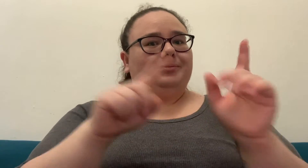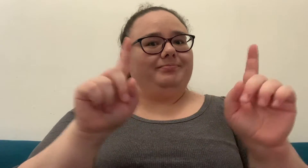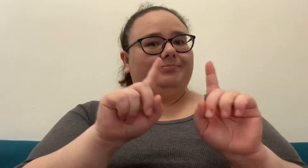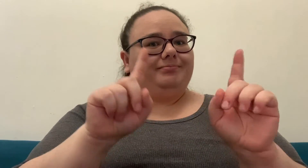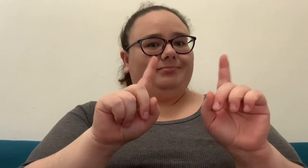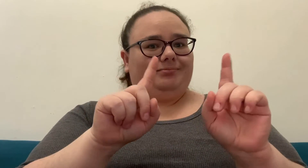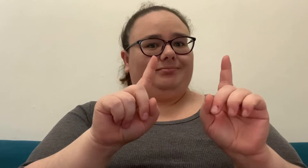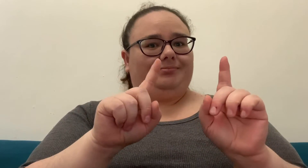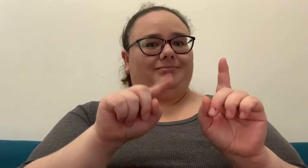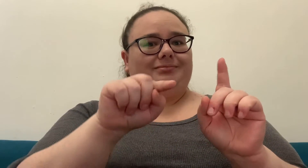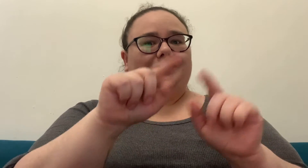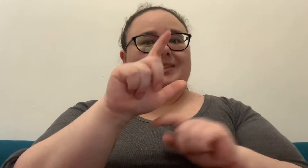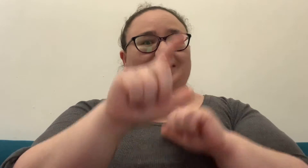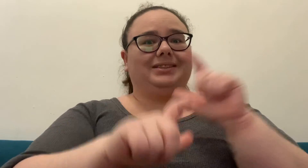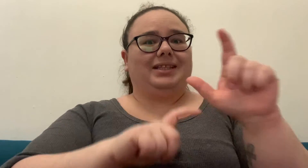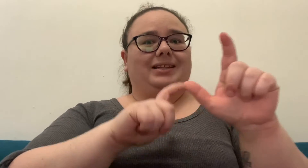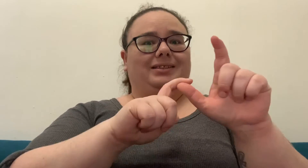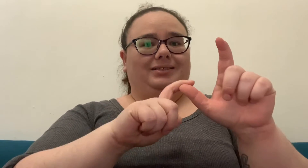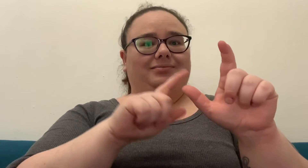It is important that when filling out the Census